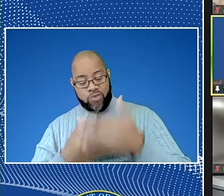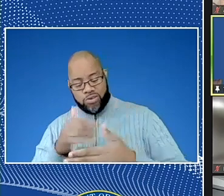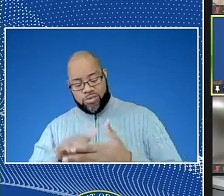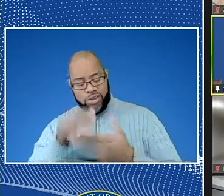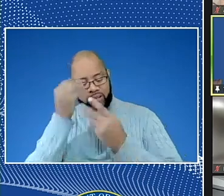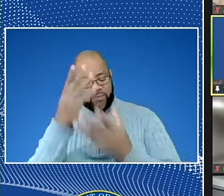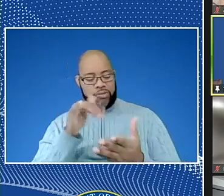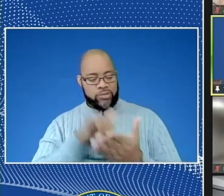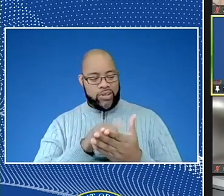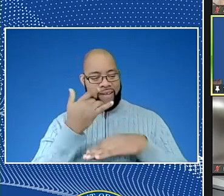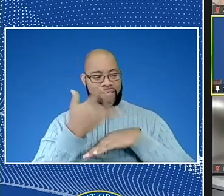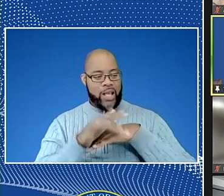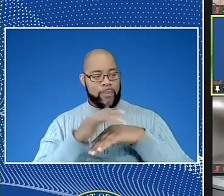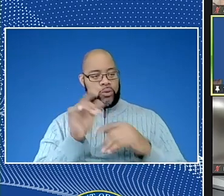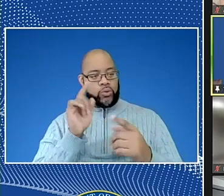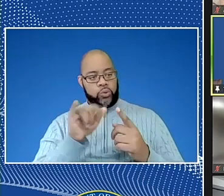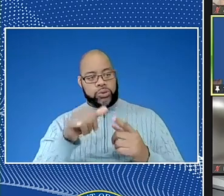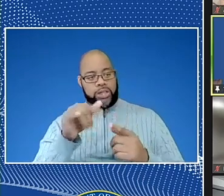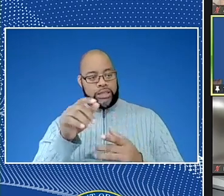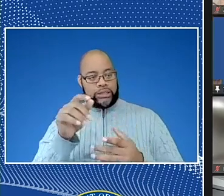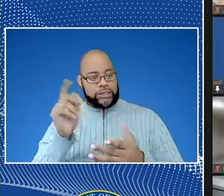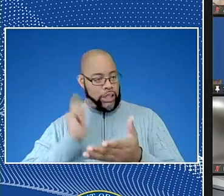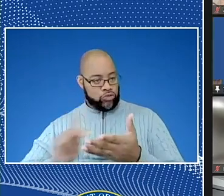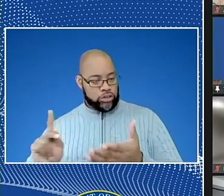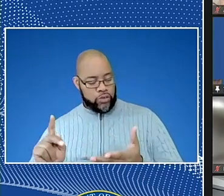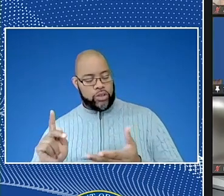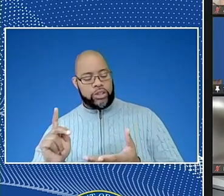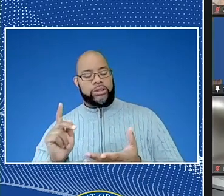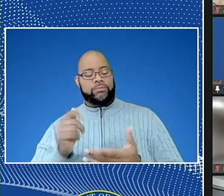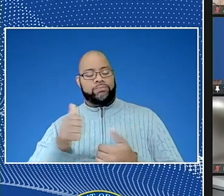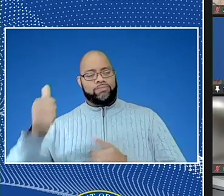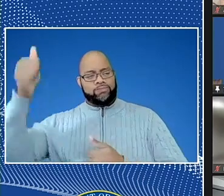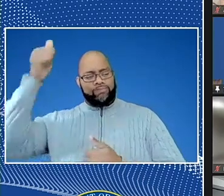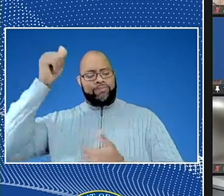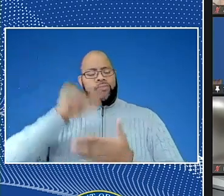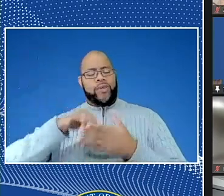available to the Secretary that information on our systems that we are